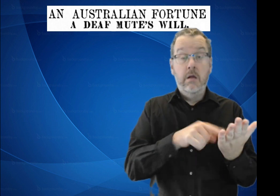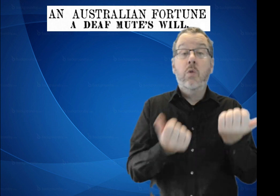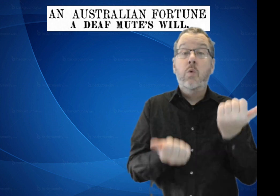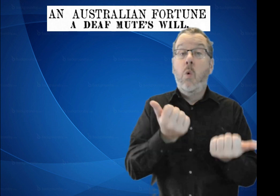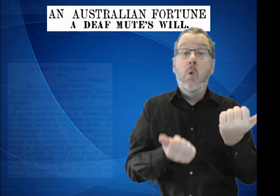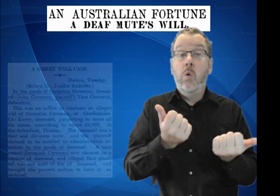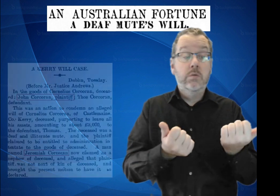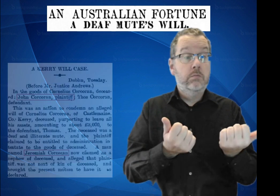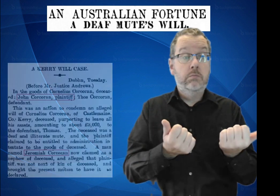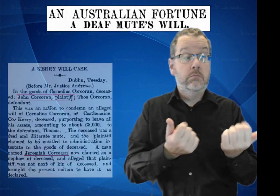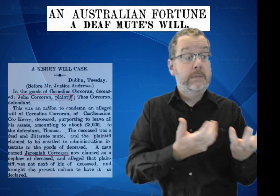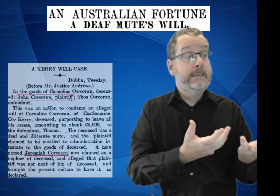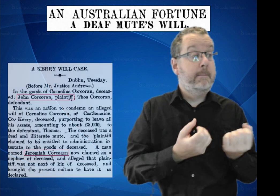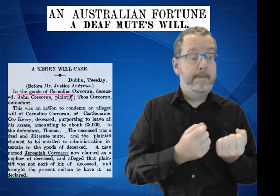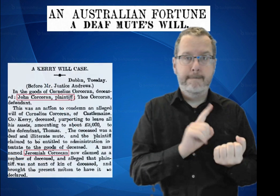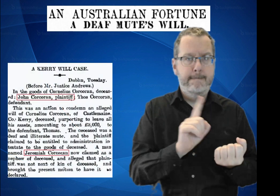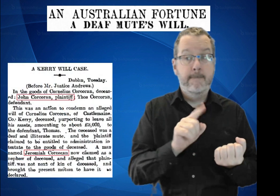This will was challenged in court